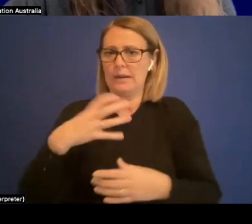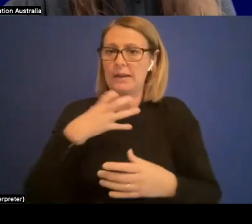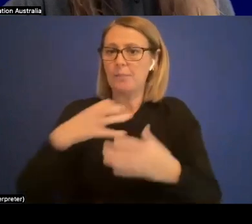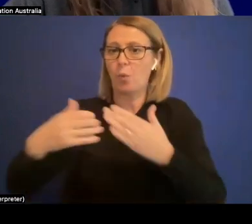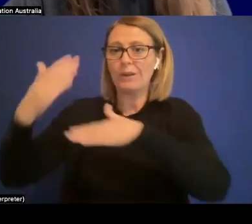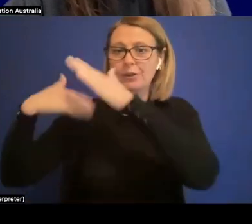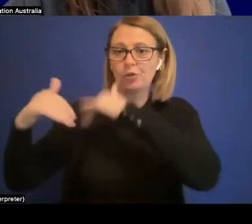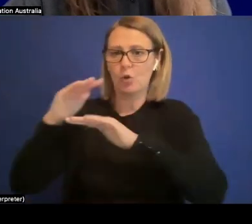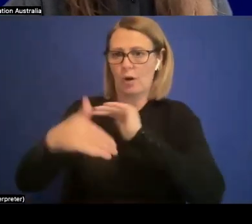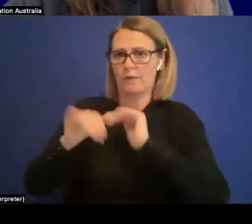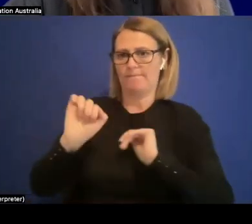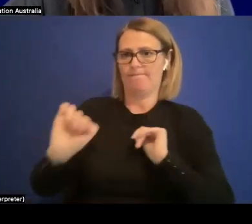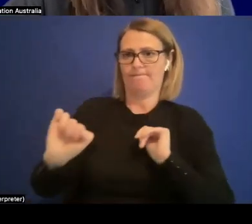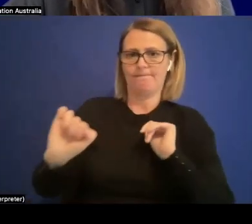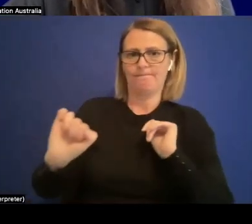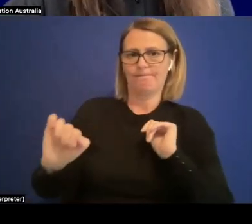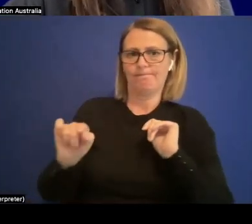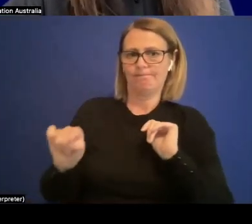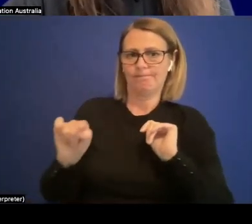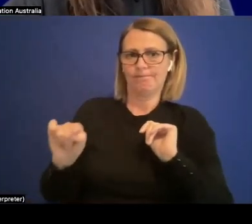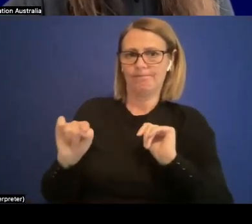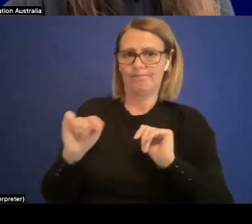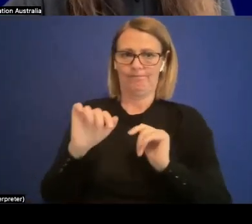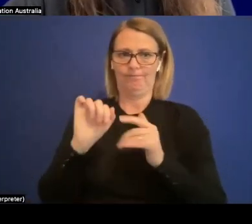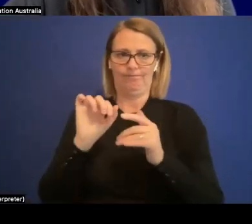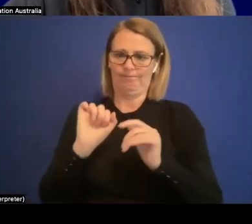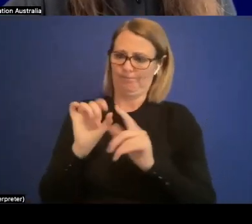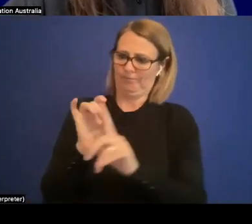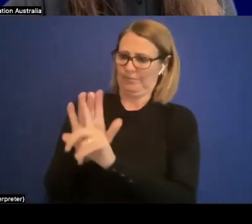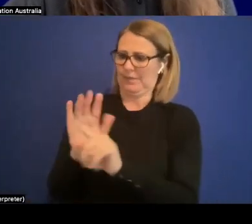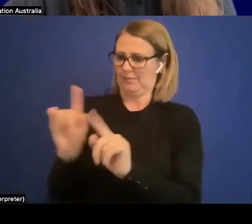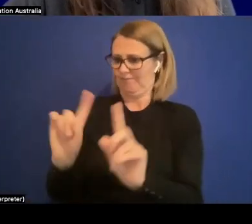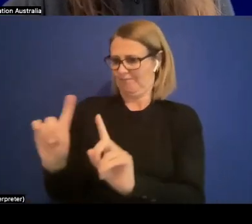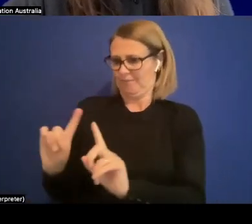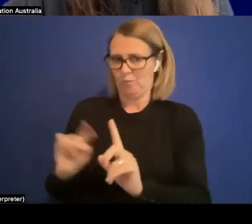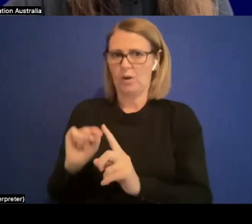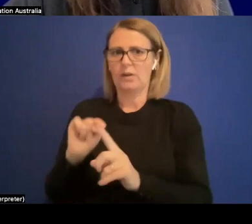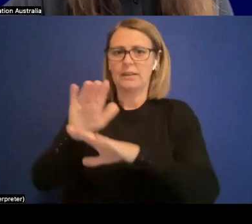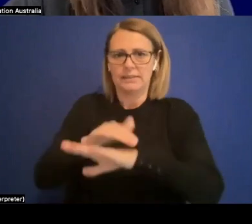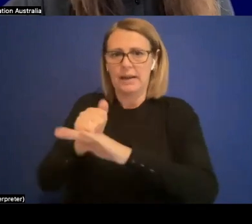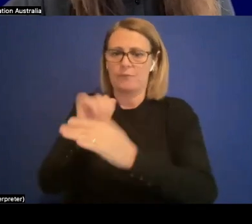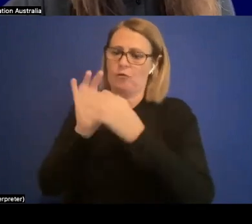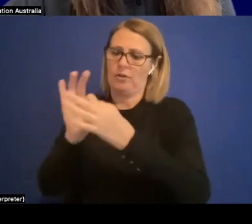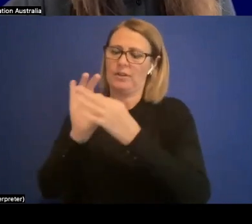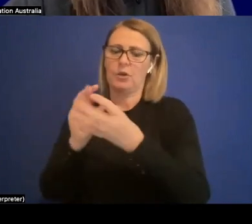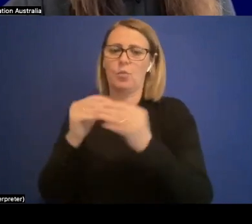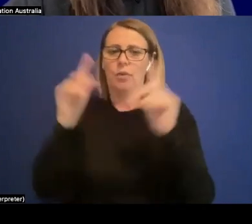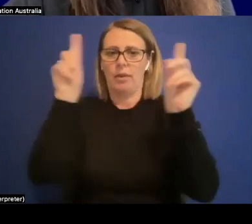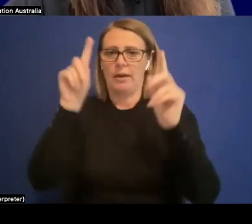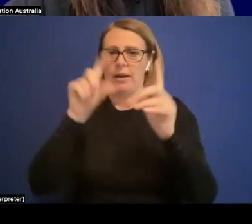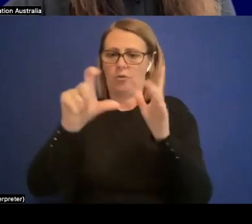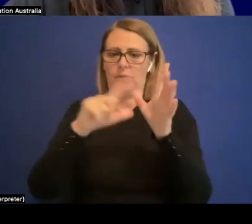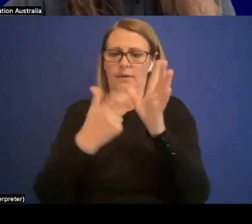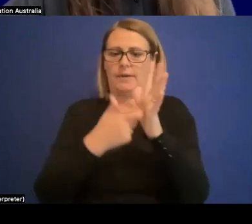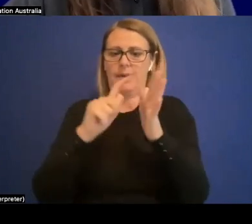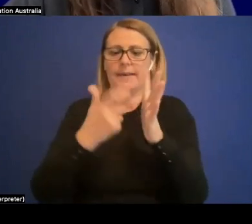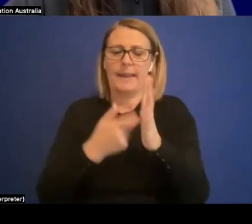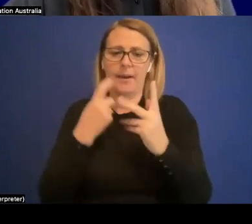about Riley and to establish a relationship with the current carers, and it was likely